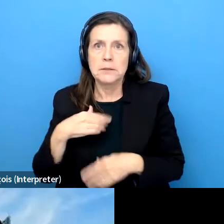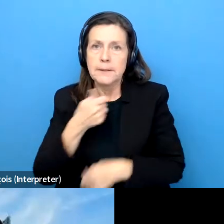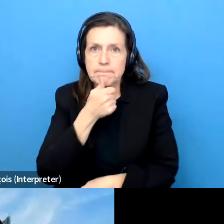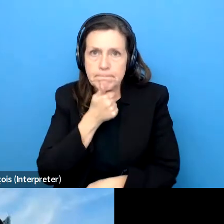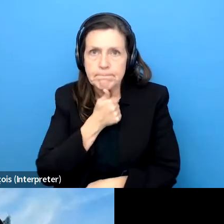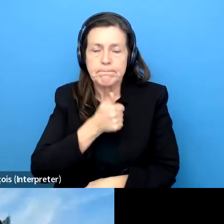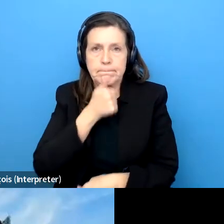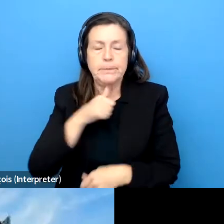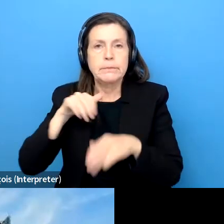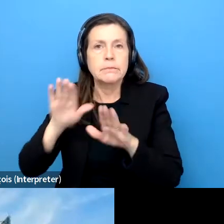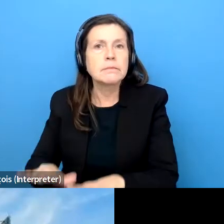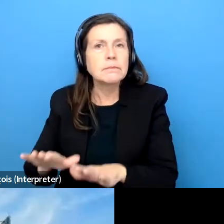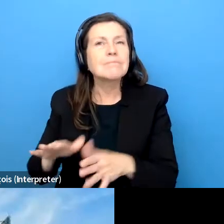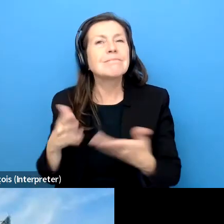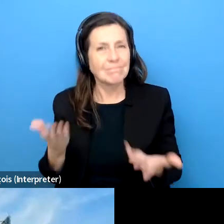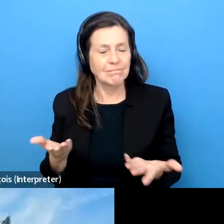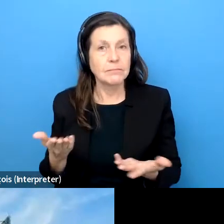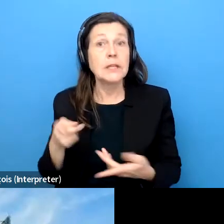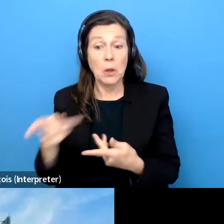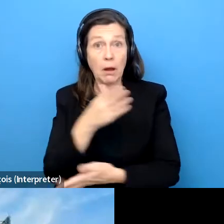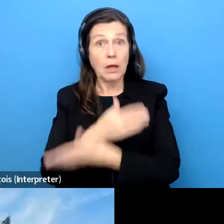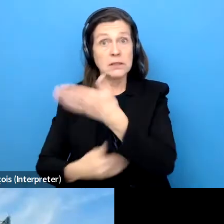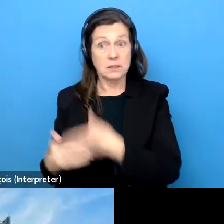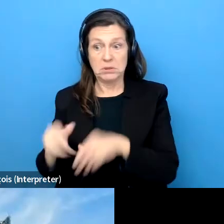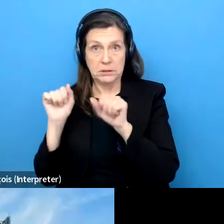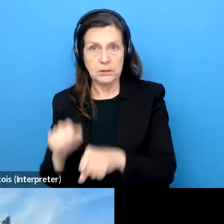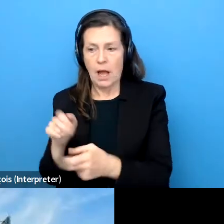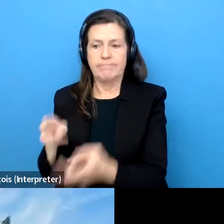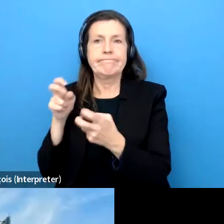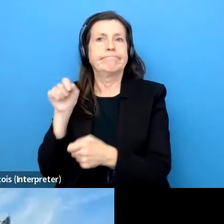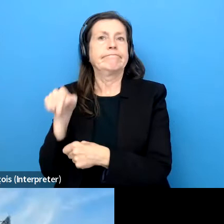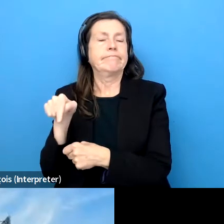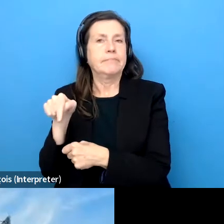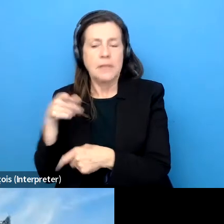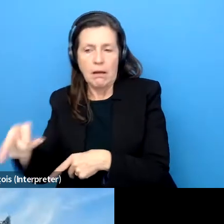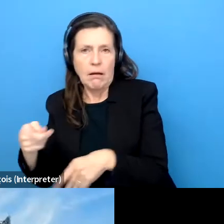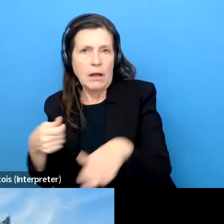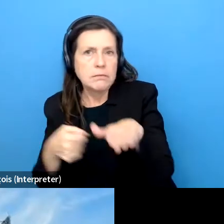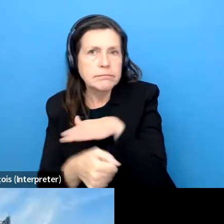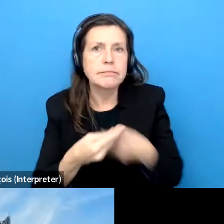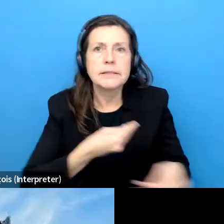Disabilities can be exploited for trafficking purposes for all forms of human trafficking.